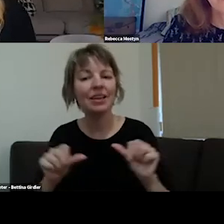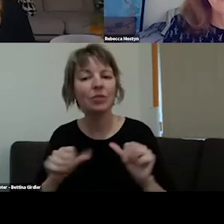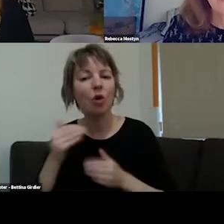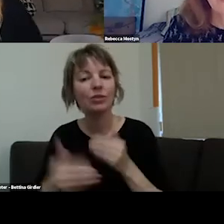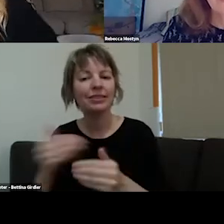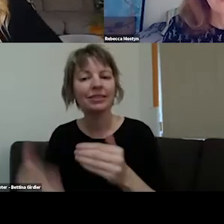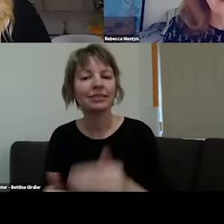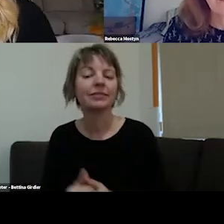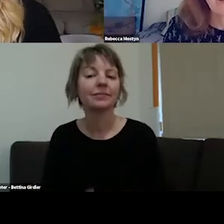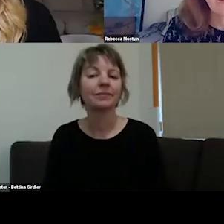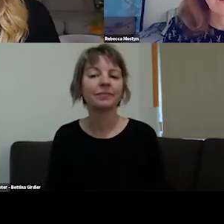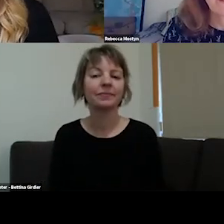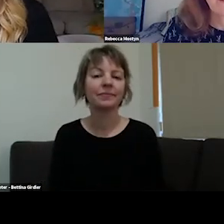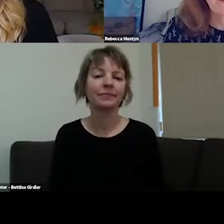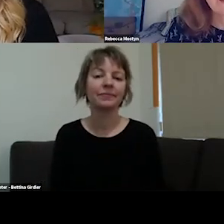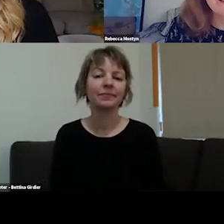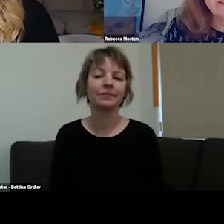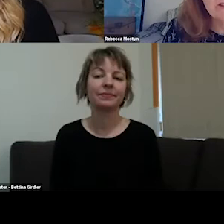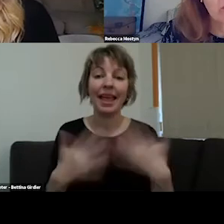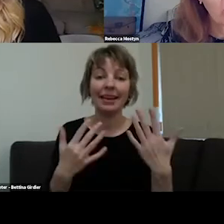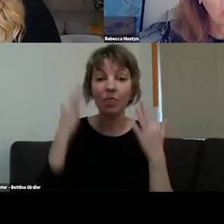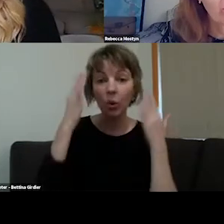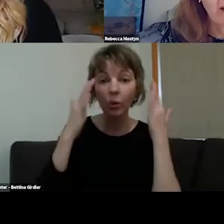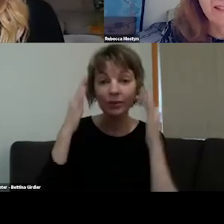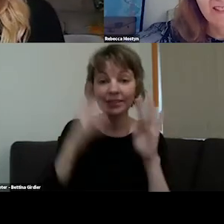Do you have any thoughts on that one, Ian, or Frances?